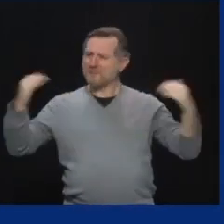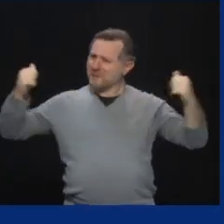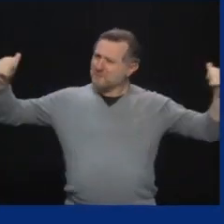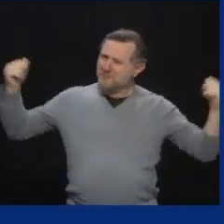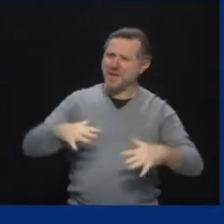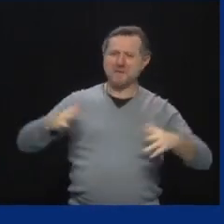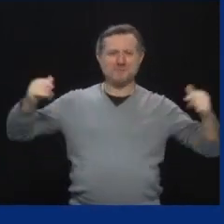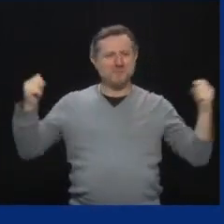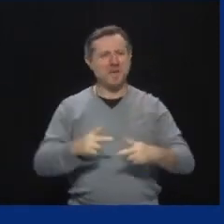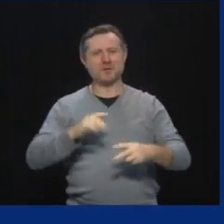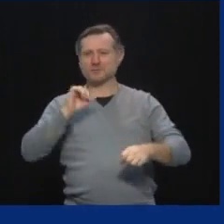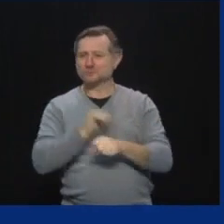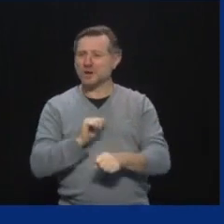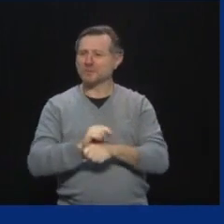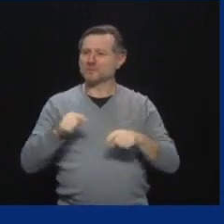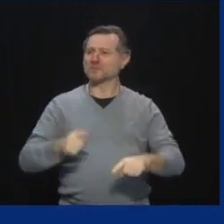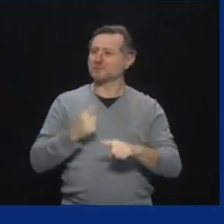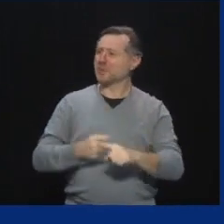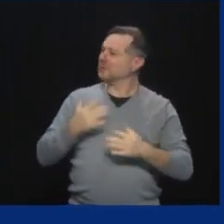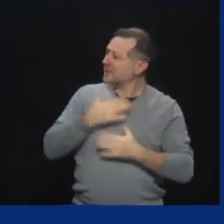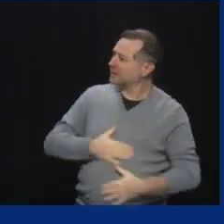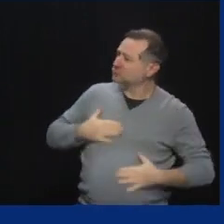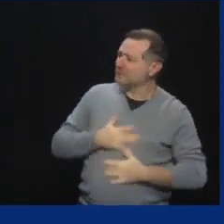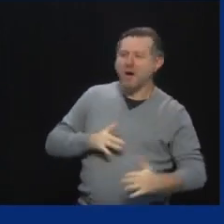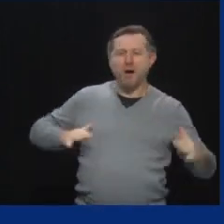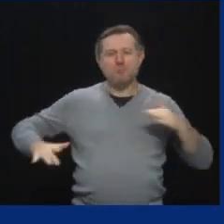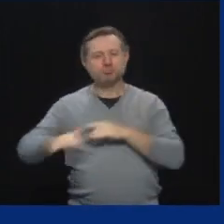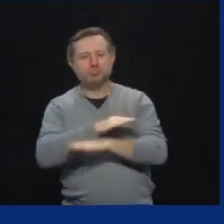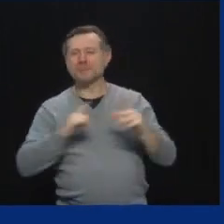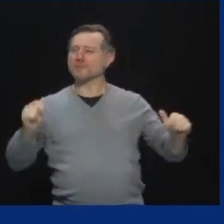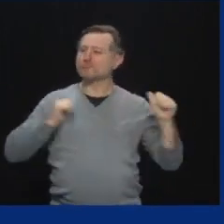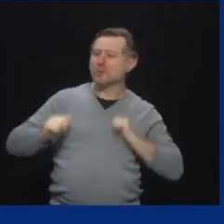entertainment venues are theater our concerts and let people know that this